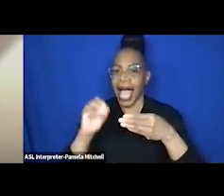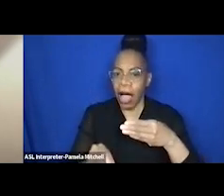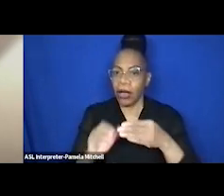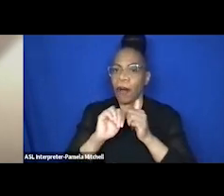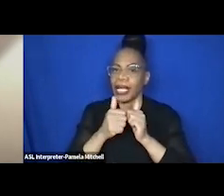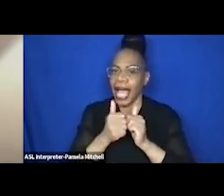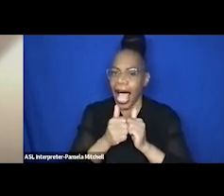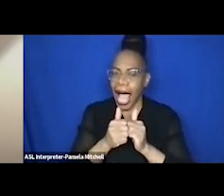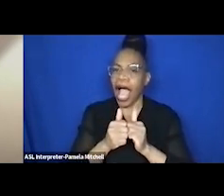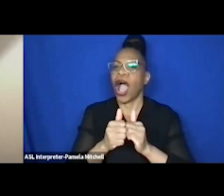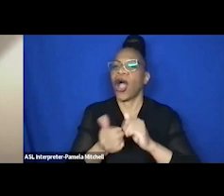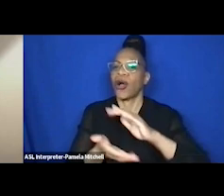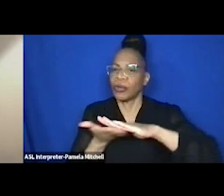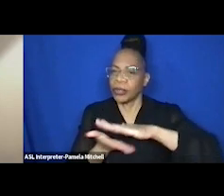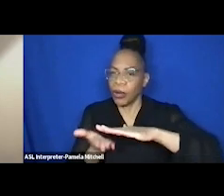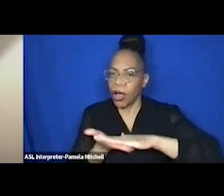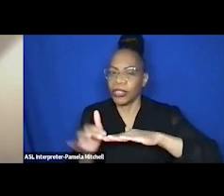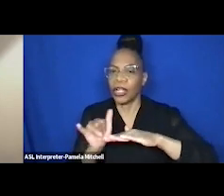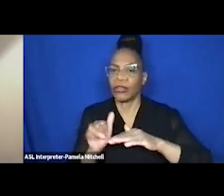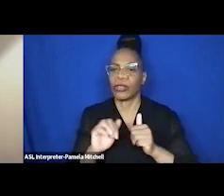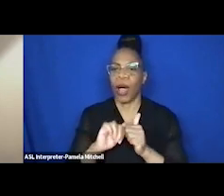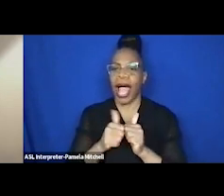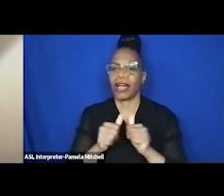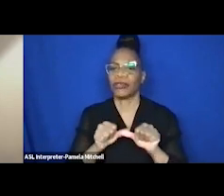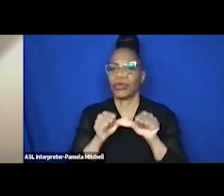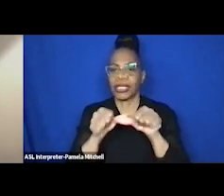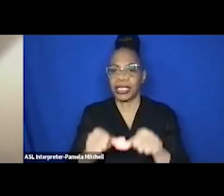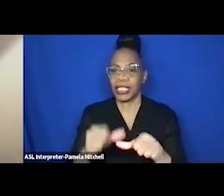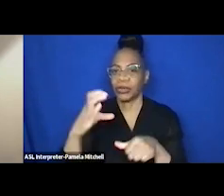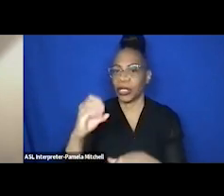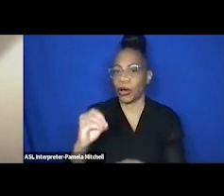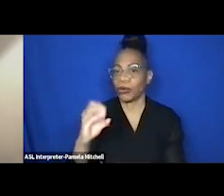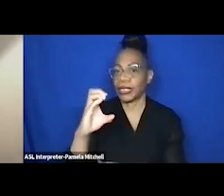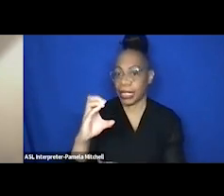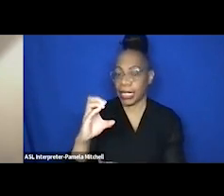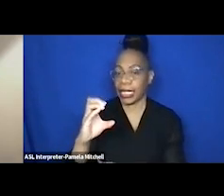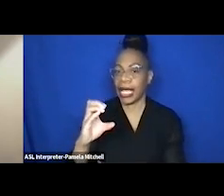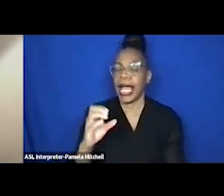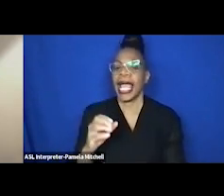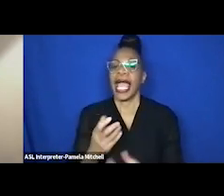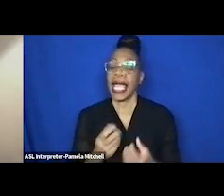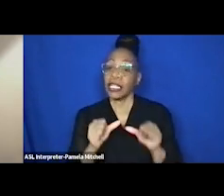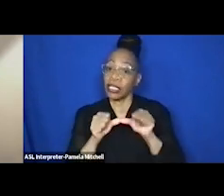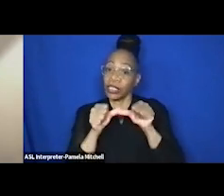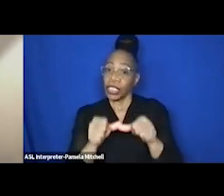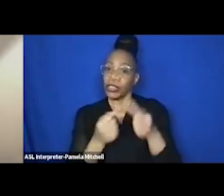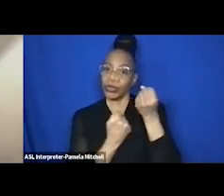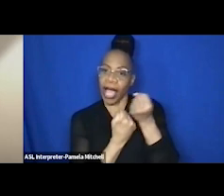within this local continuum of care. And, really, just continually advocating for SOAR.